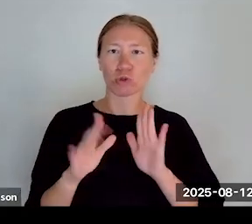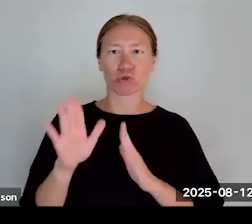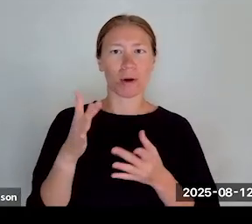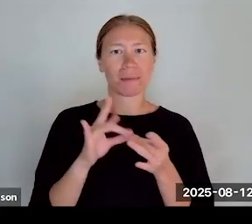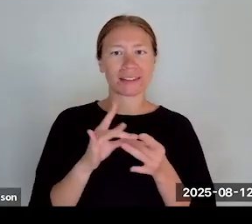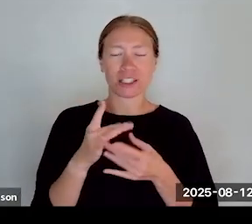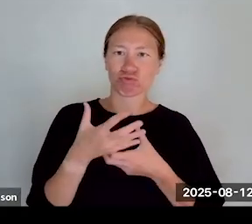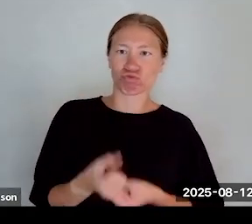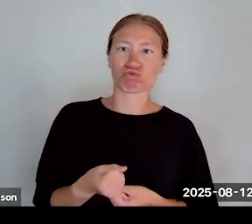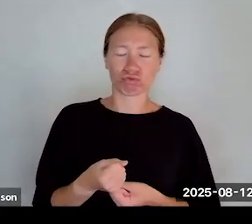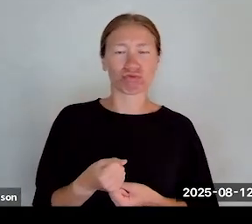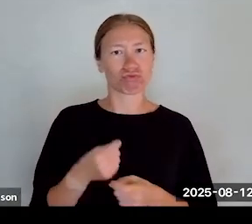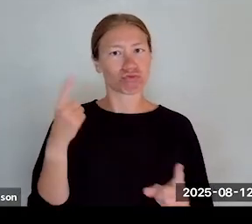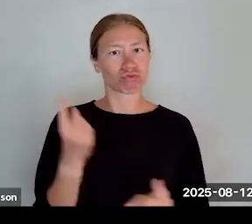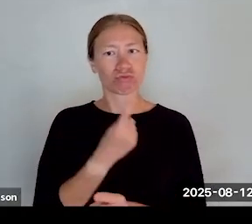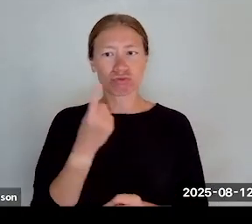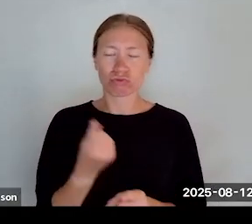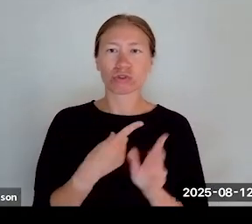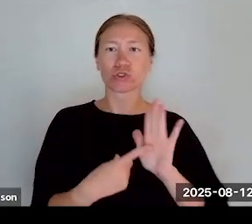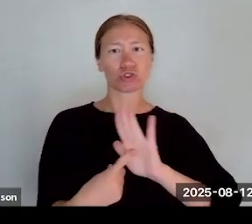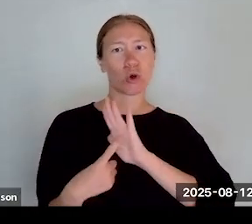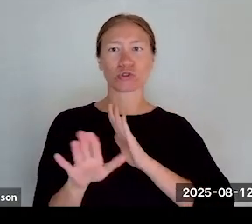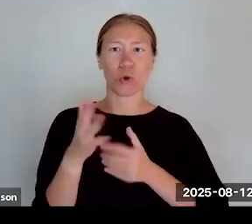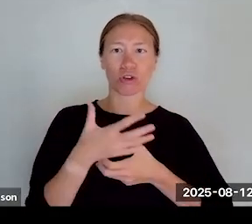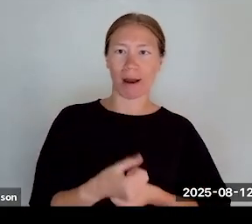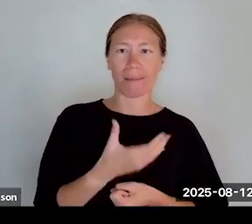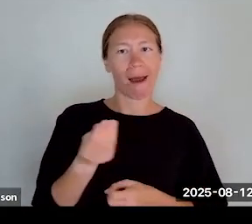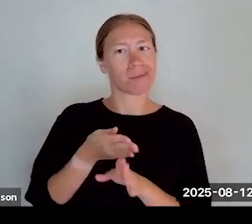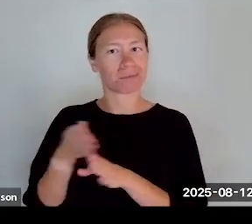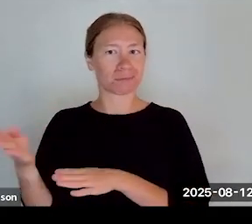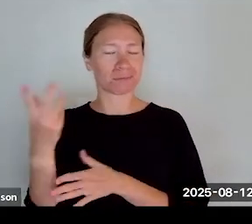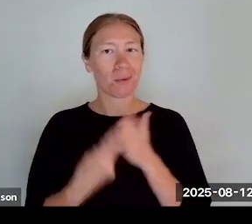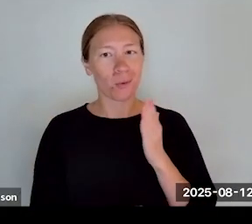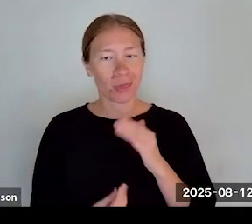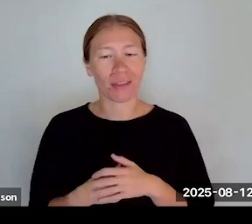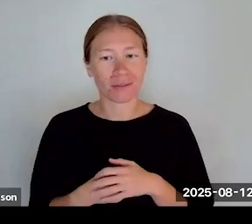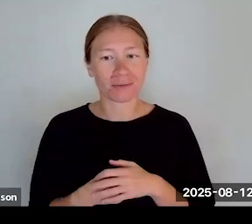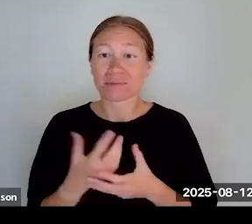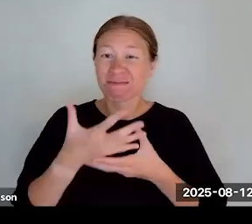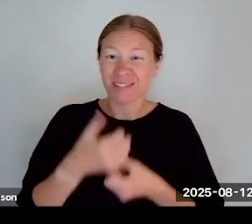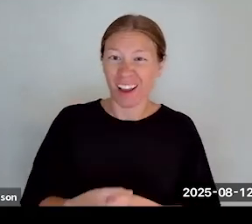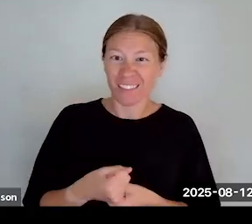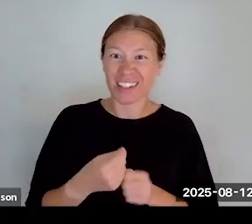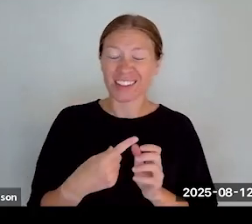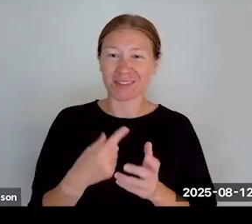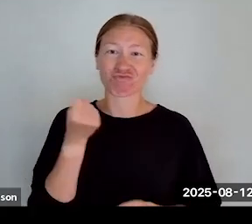and assertively, enhancing both your credibility and your professionalism. Confidence in your delivery helps your audience